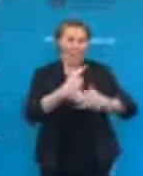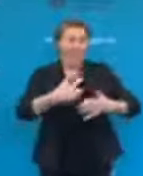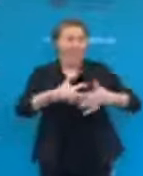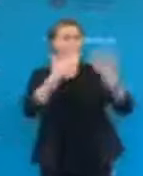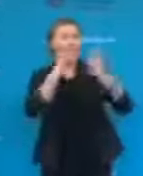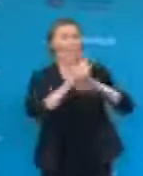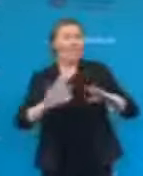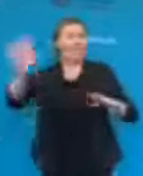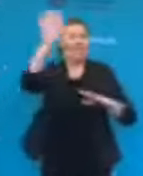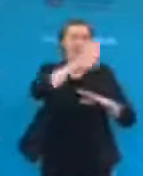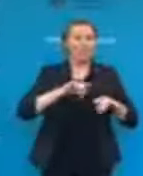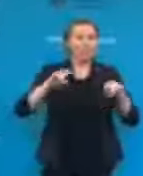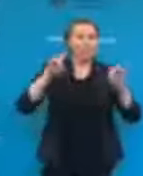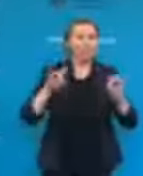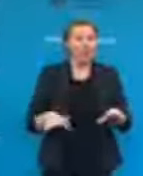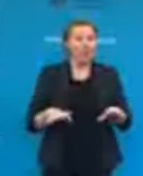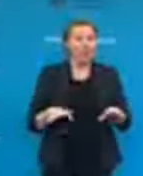virus is escalating around the world.